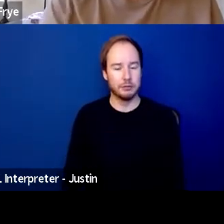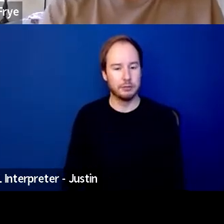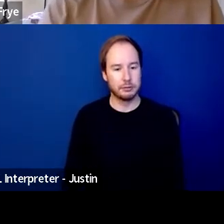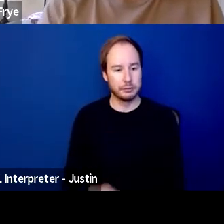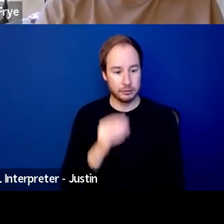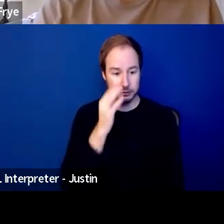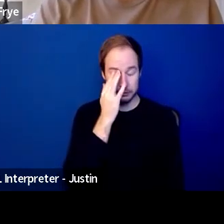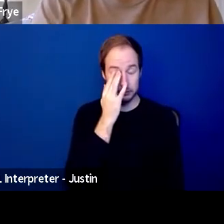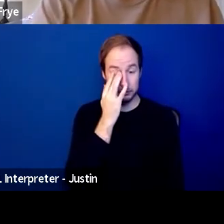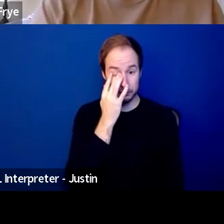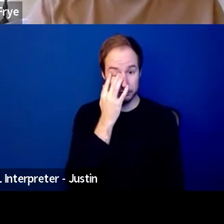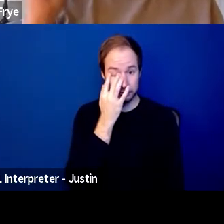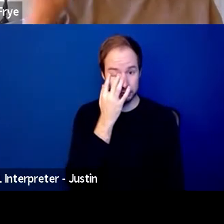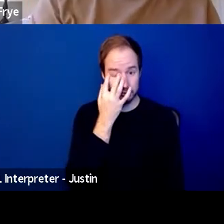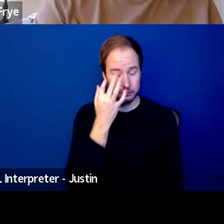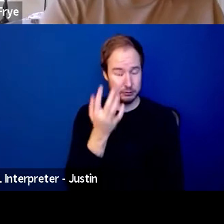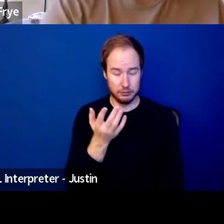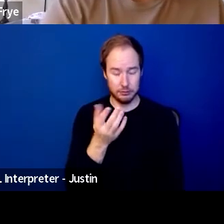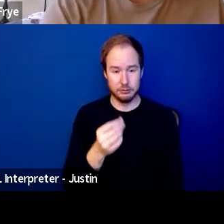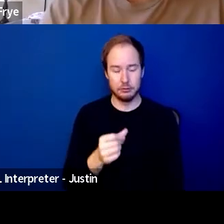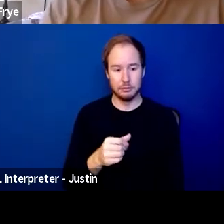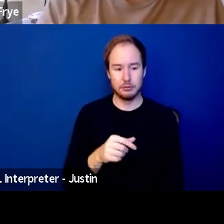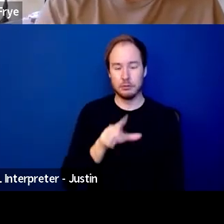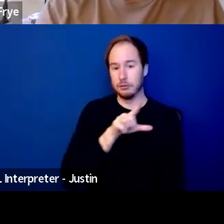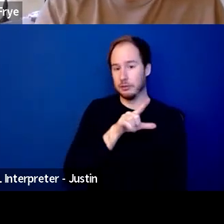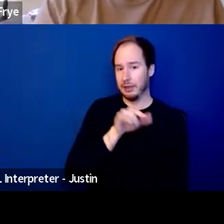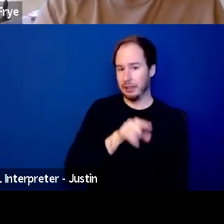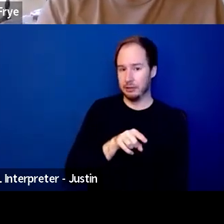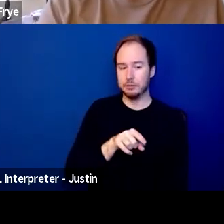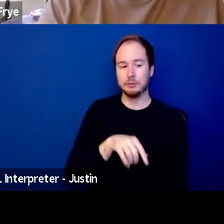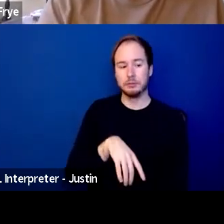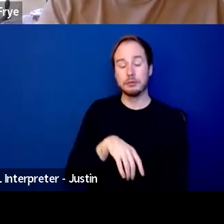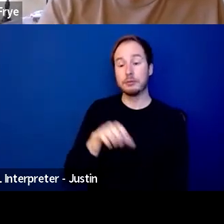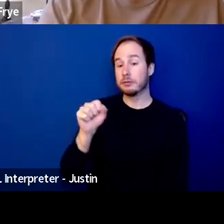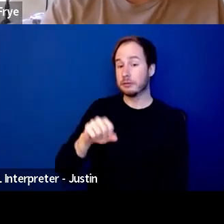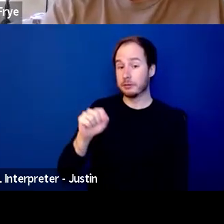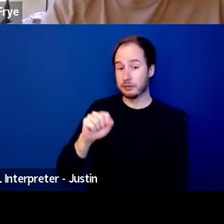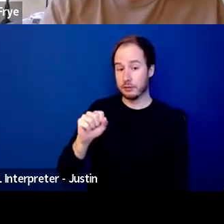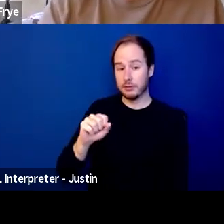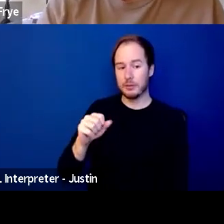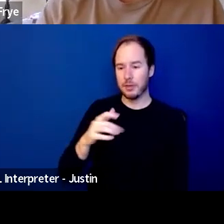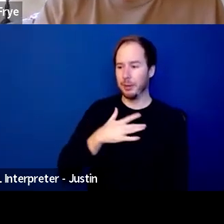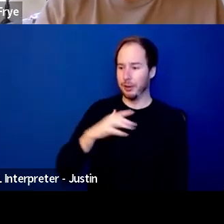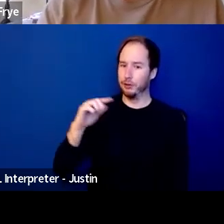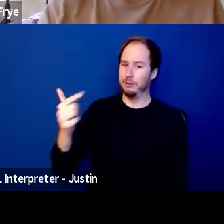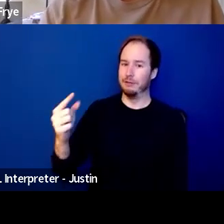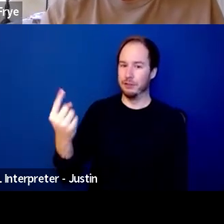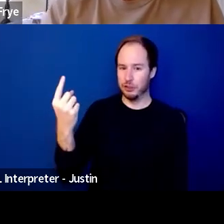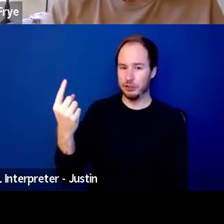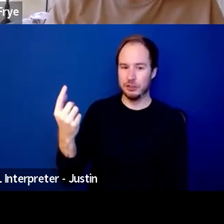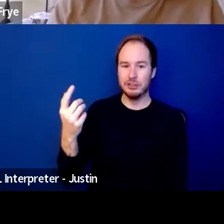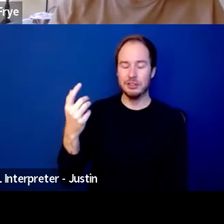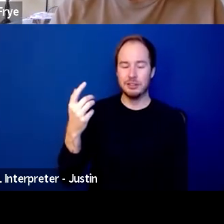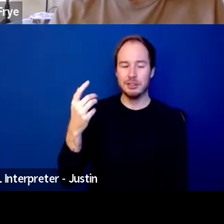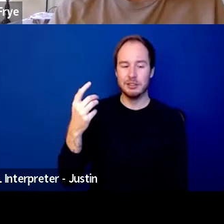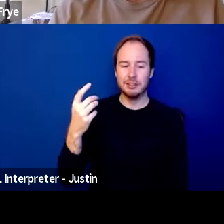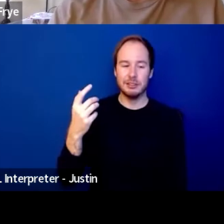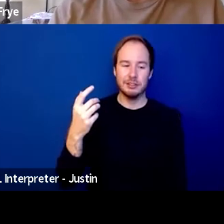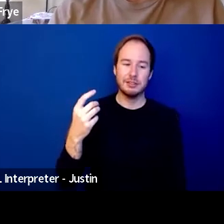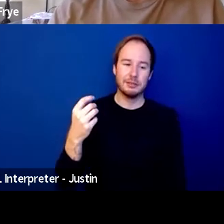Yeah, and I'm so glad you went first (chuckles) before me 'cause the,